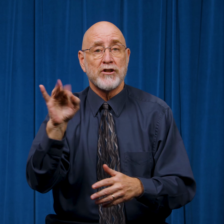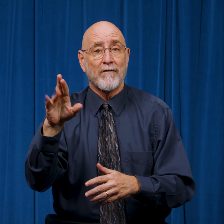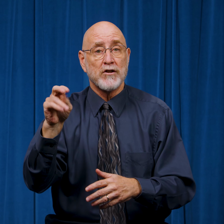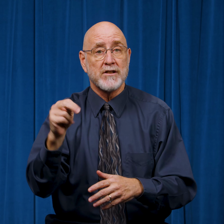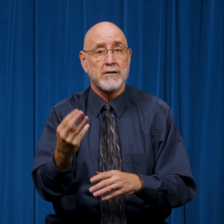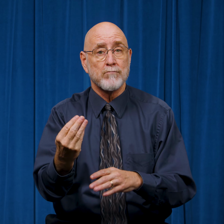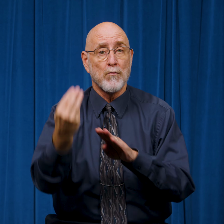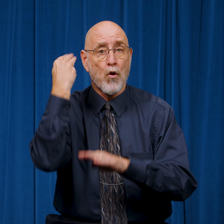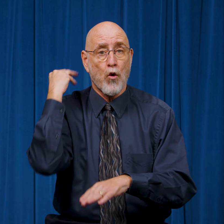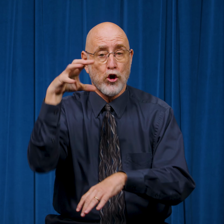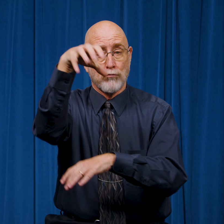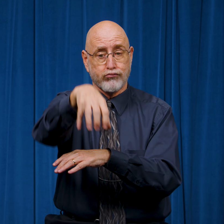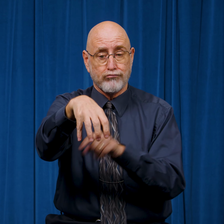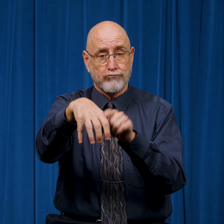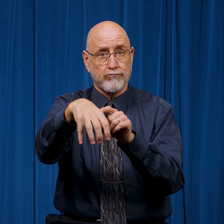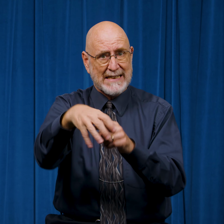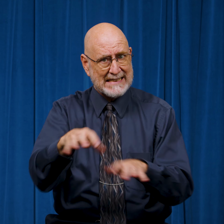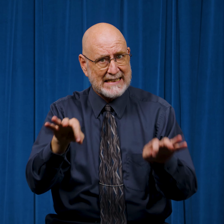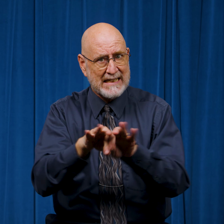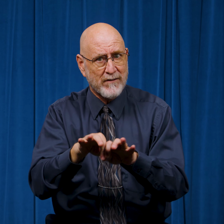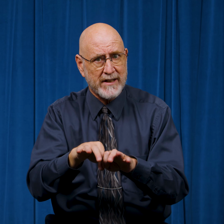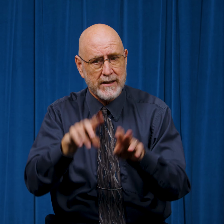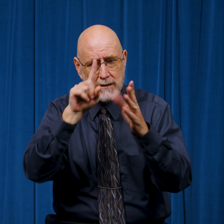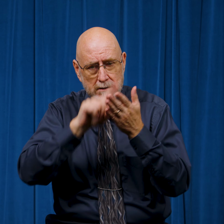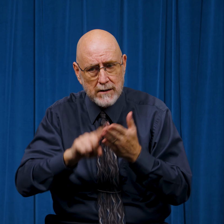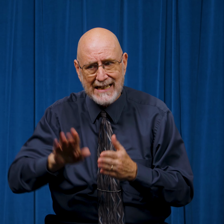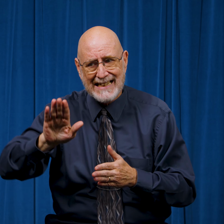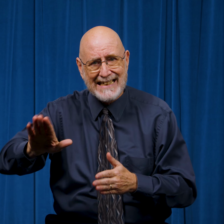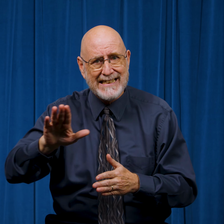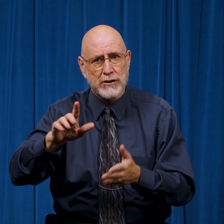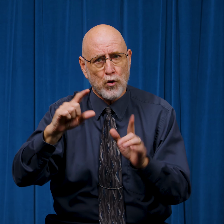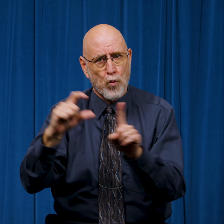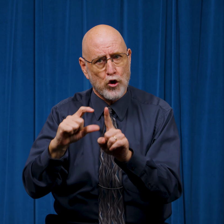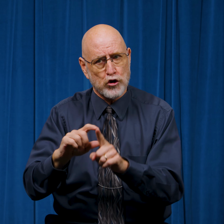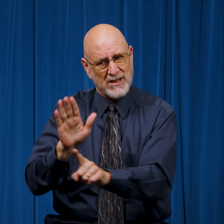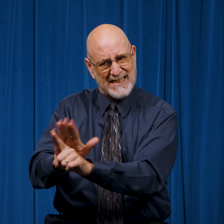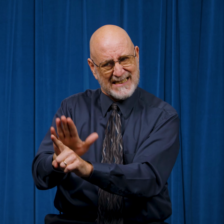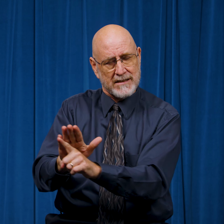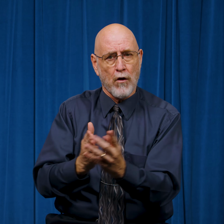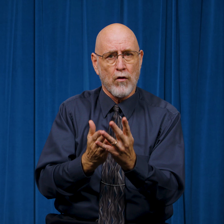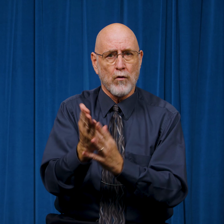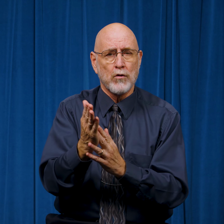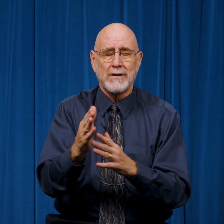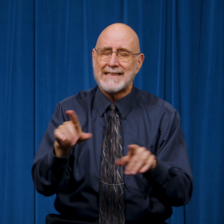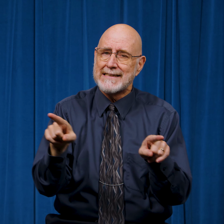it is again significant to look at Jefferson's own words through some of these same writings